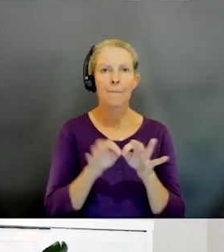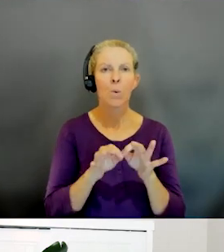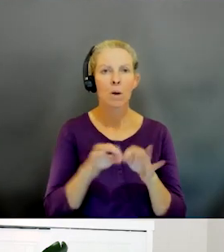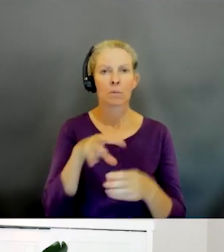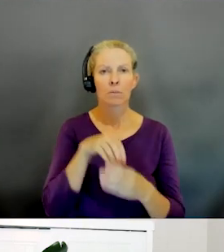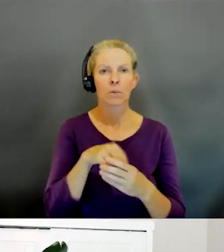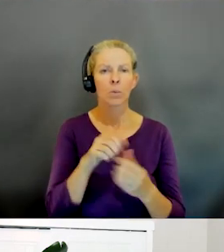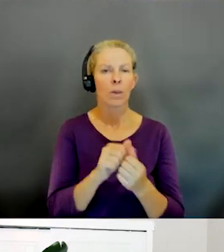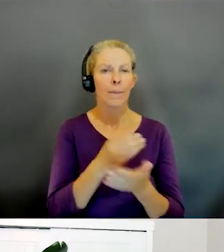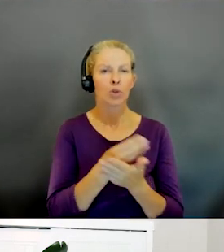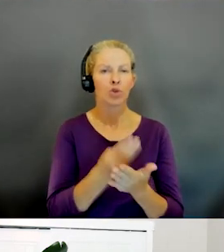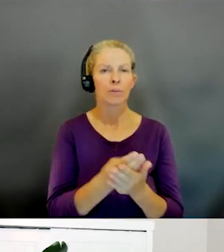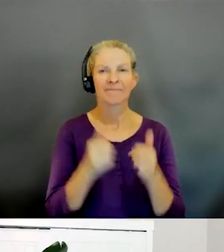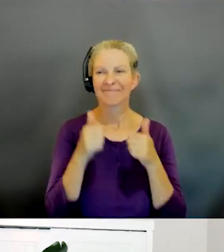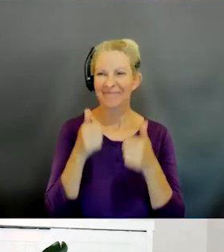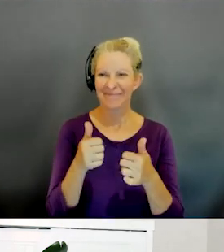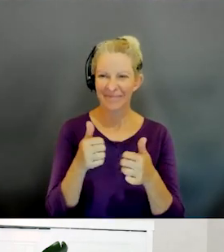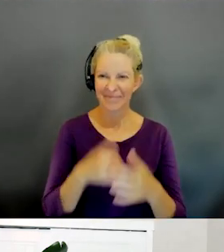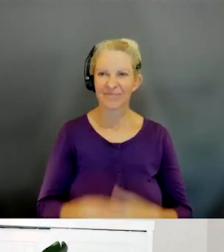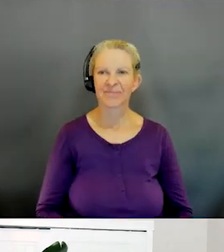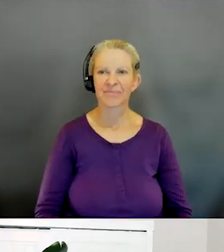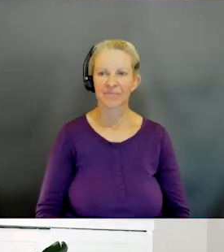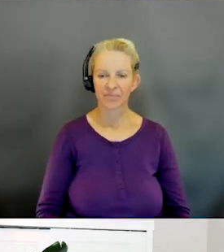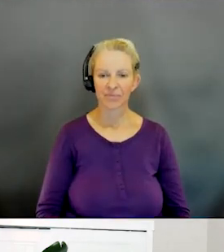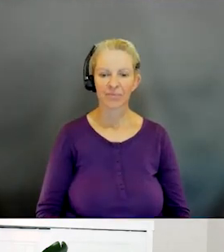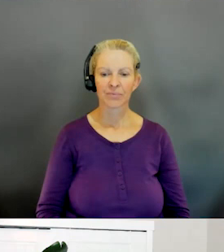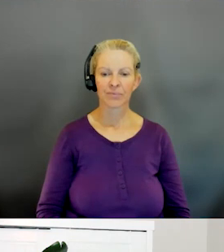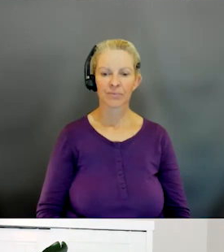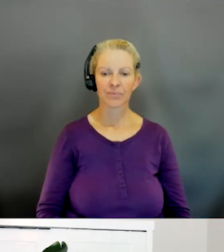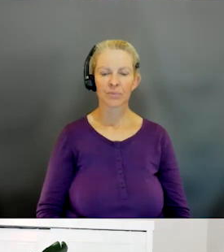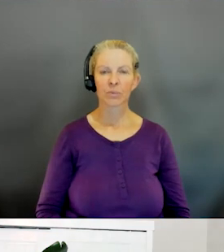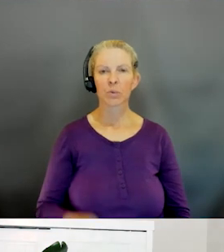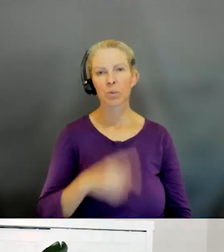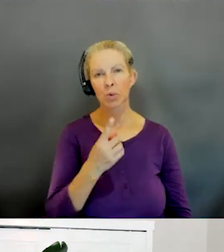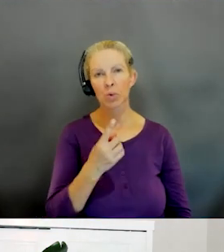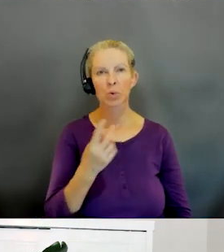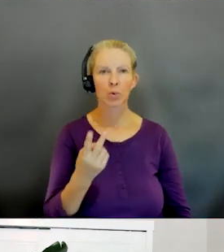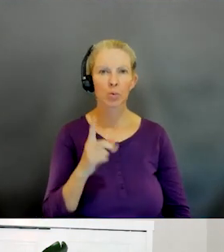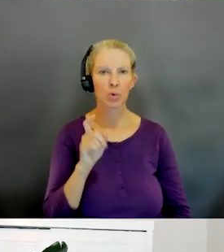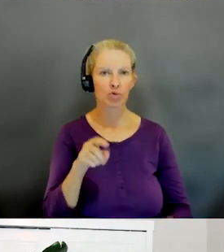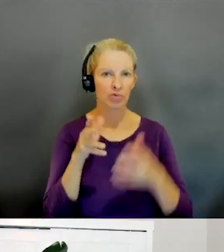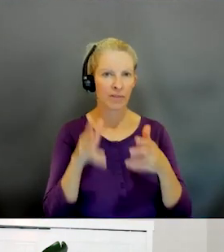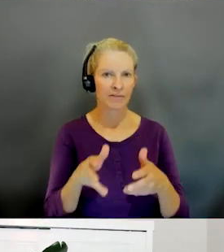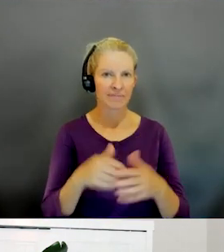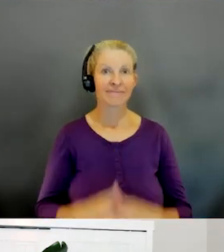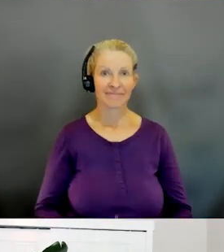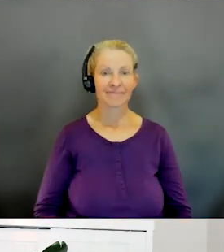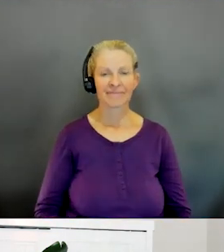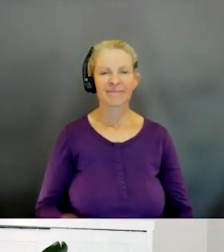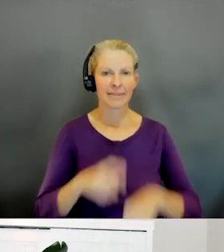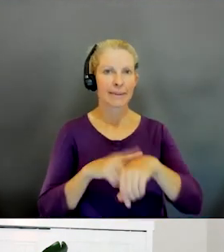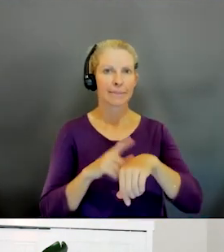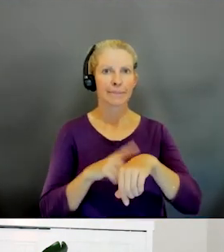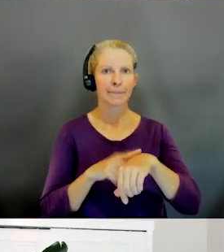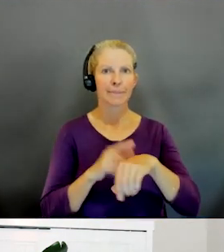Mark: Excellent. I think we have time for one, maybe two more. From another participant. Hello,